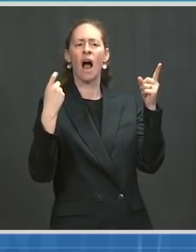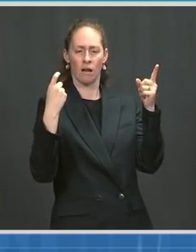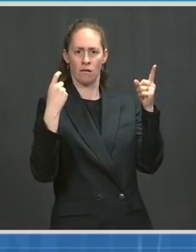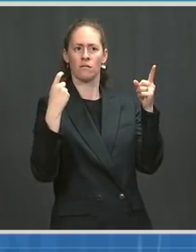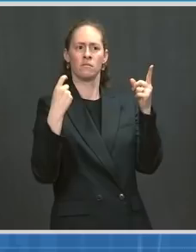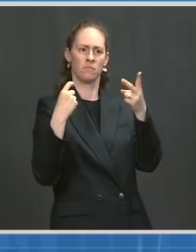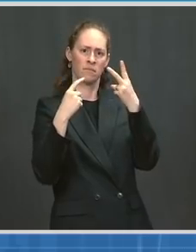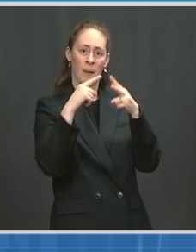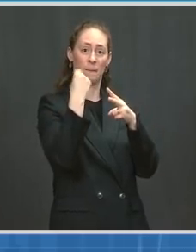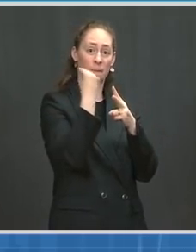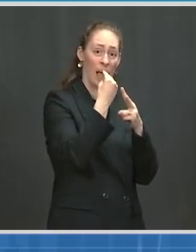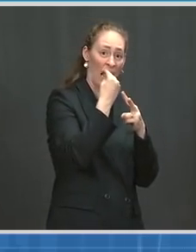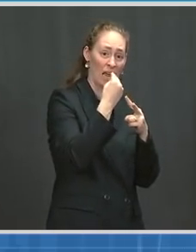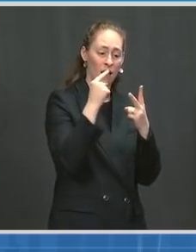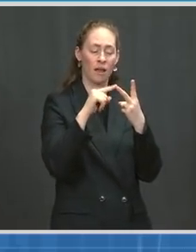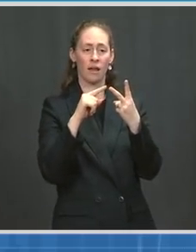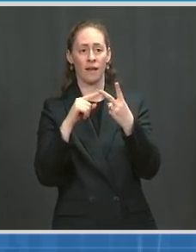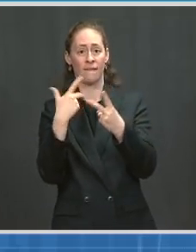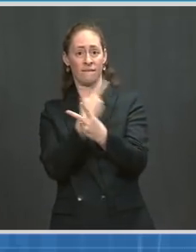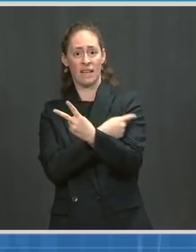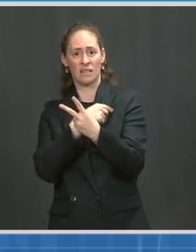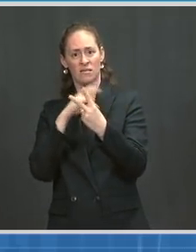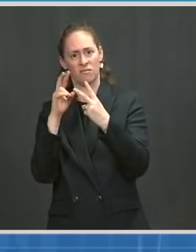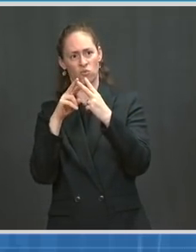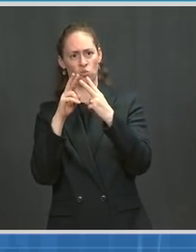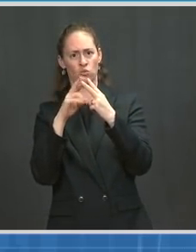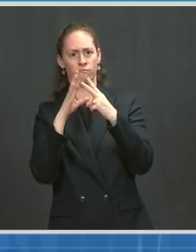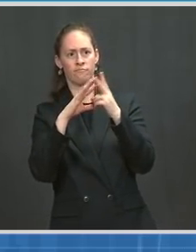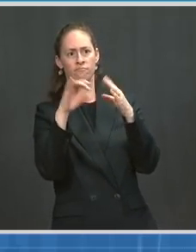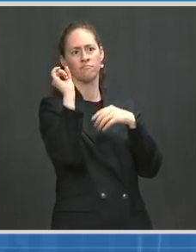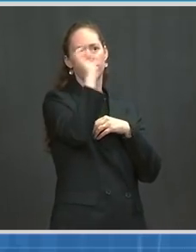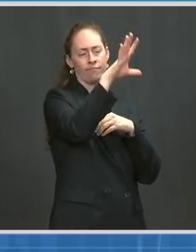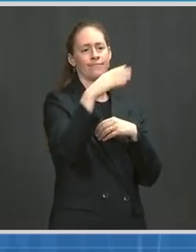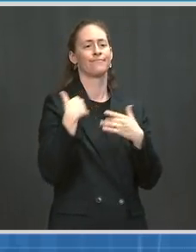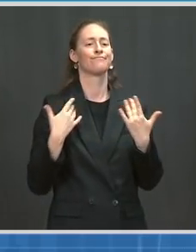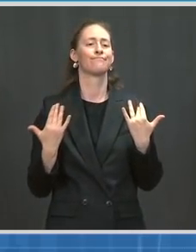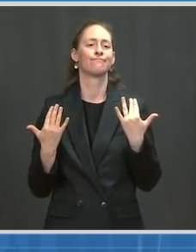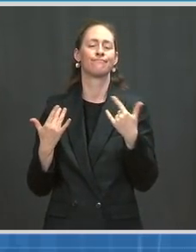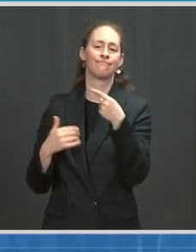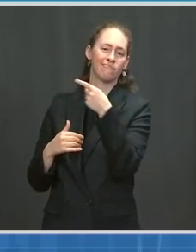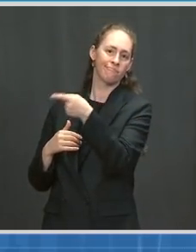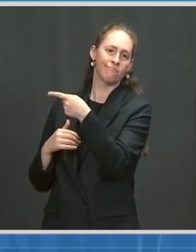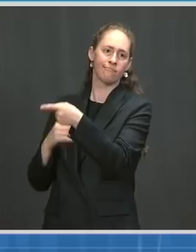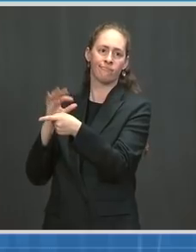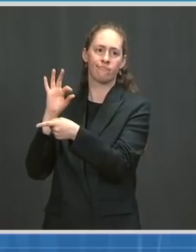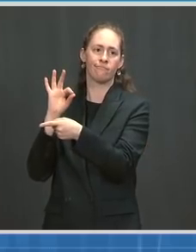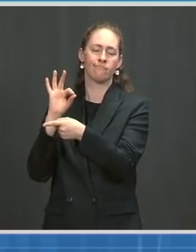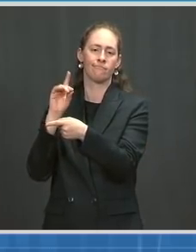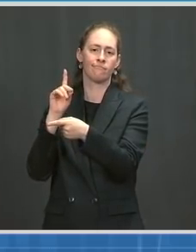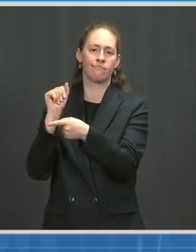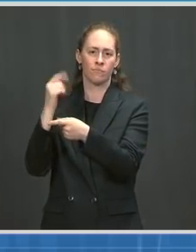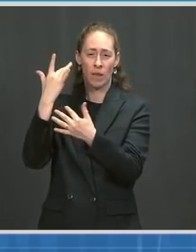on either the FDA approval of the AstraZeneca doses, and nor do we have news to report today